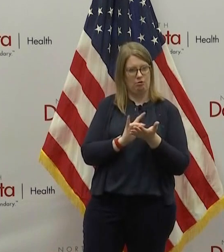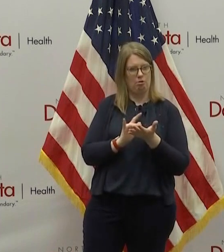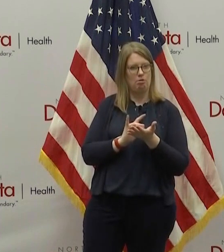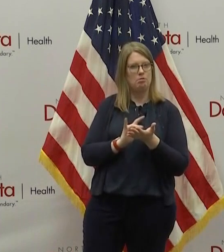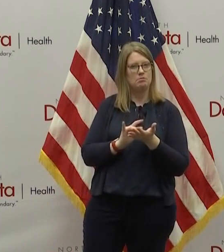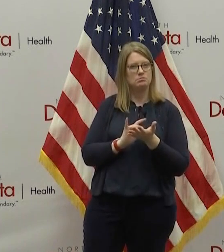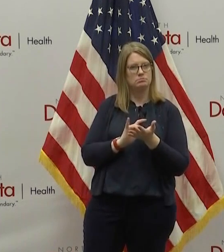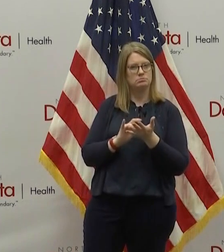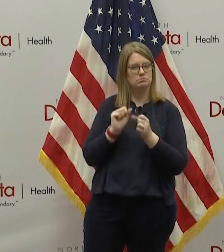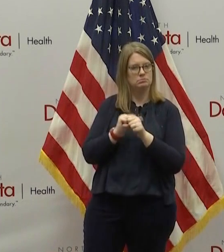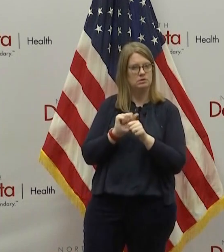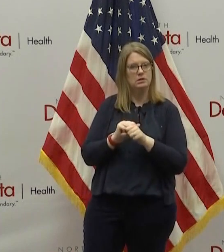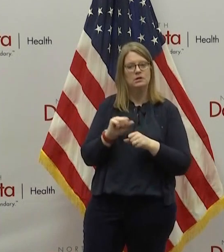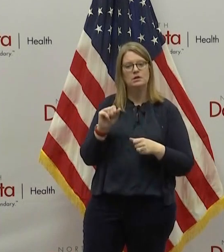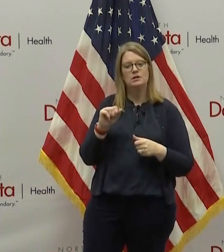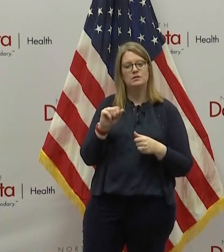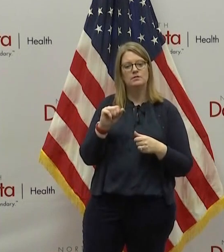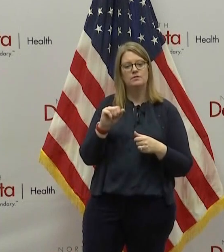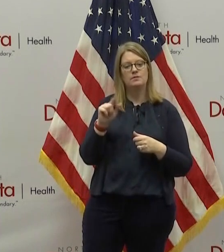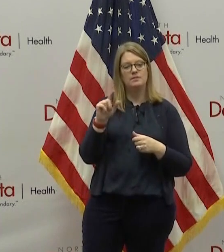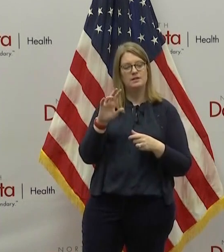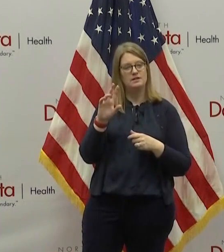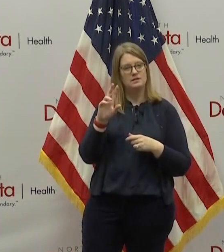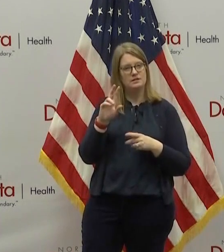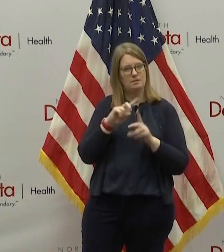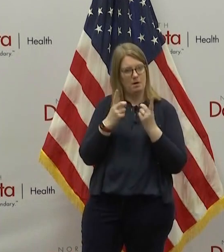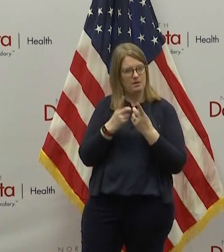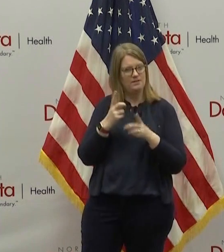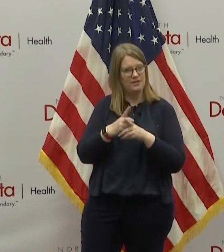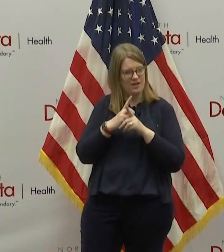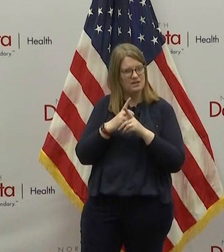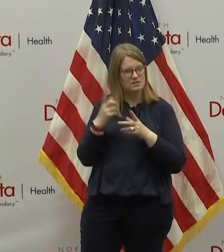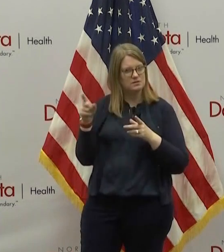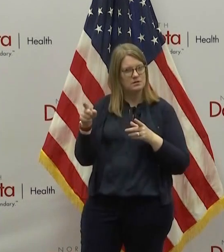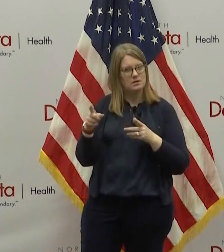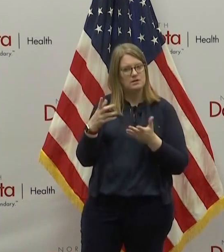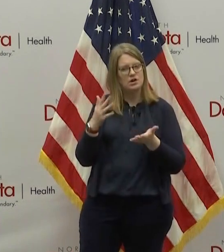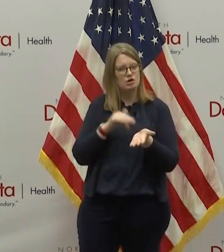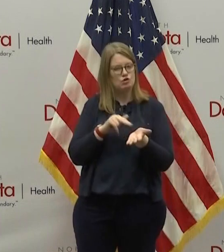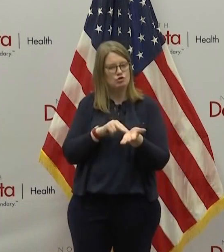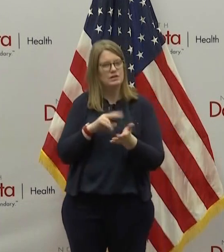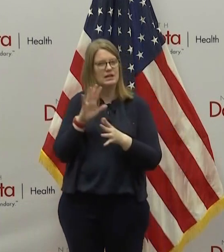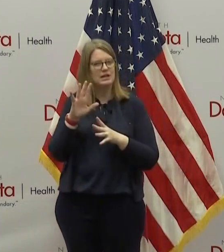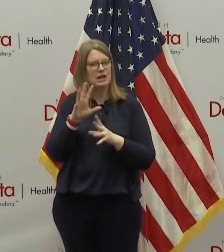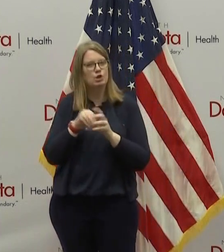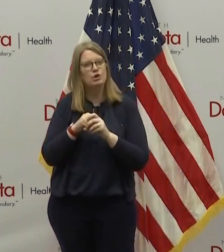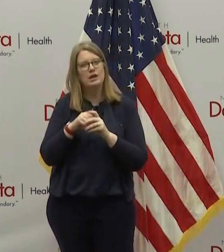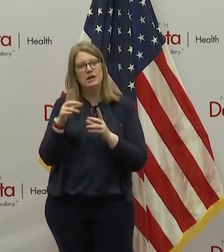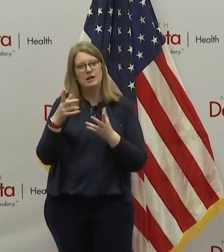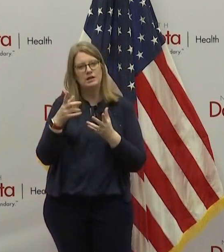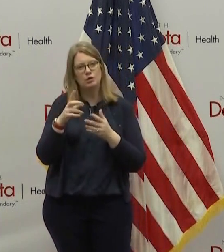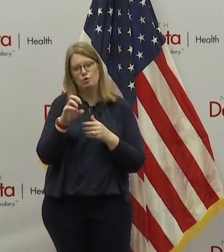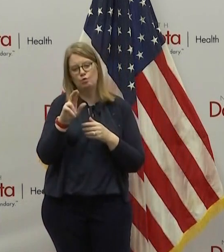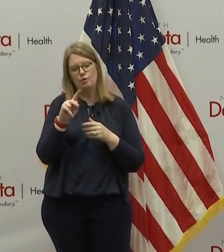OUR REQUEST FOR FEDERAL ASSIST ASSISTANCE. AUTHORIZED NORTH DAKOTA RECEIVE 60 U.S. AIR FORCE FRONTLINE